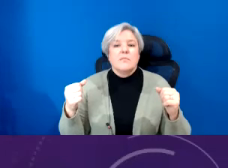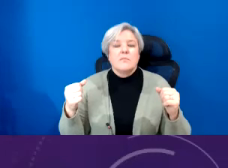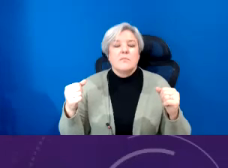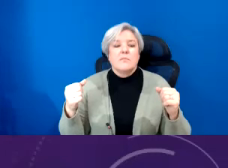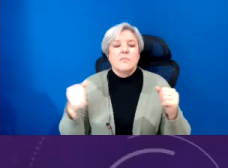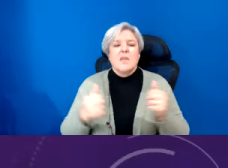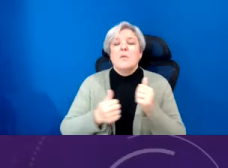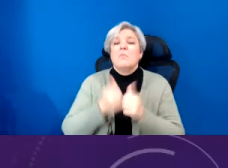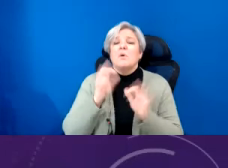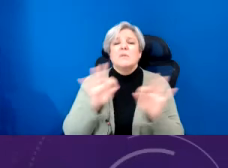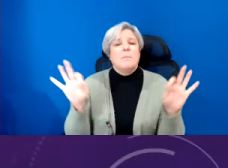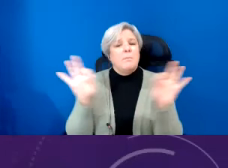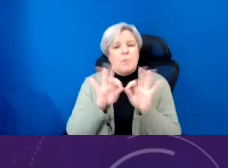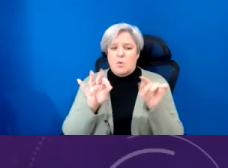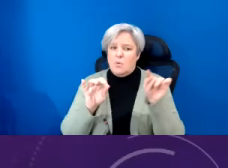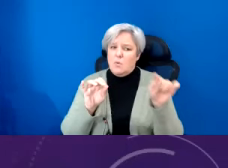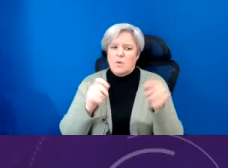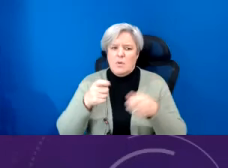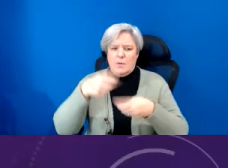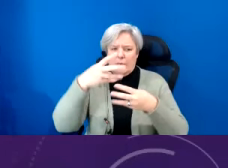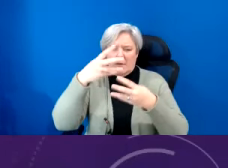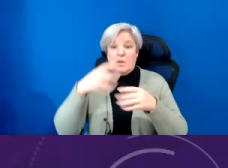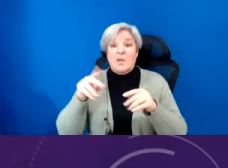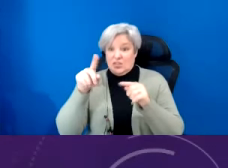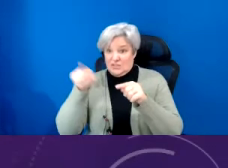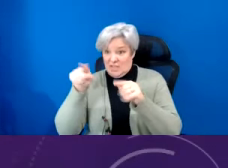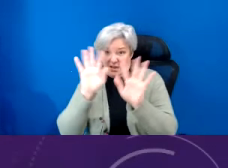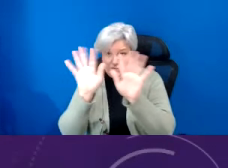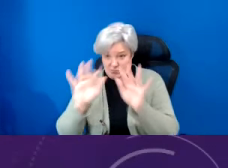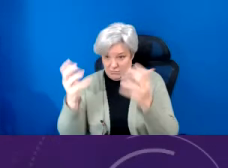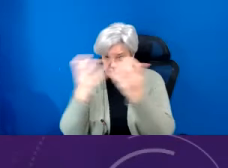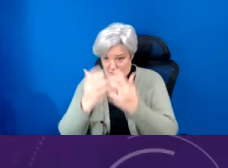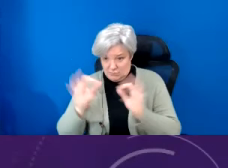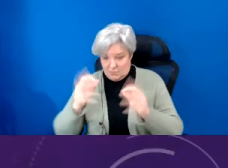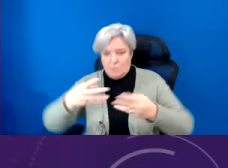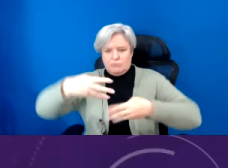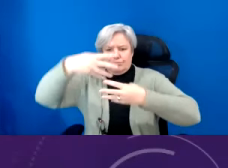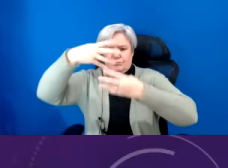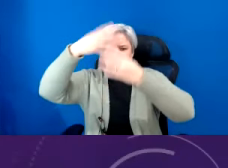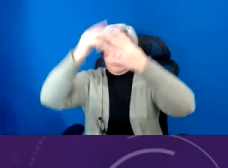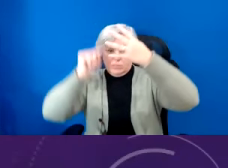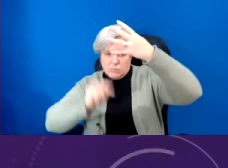support what you want to scroll down after you've made the changes. Scroll down to the bottom of the page and click